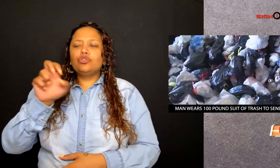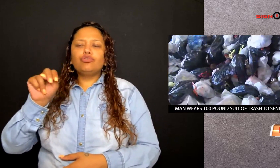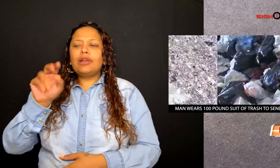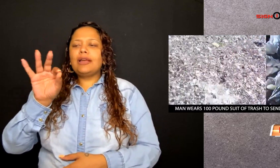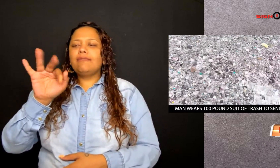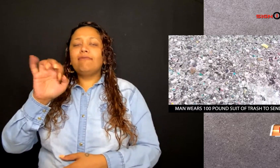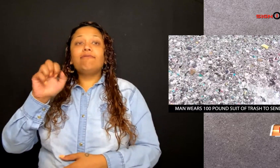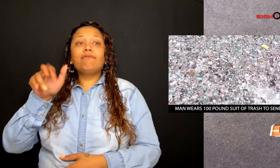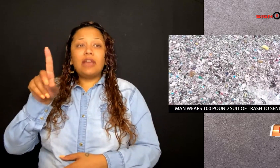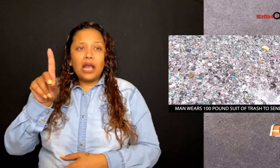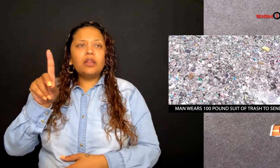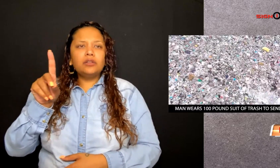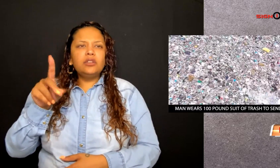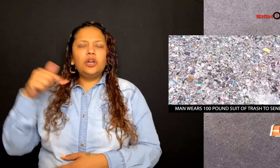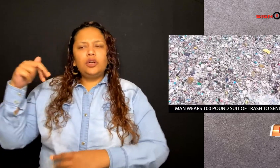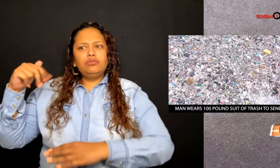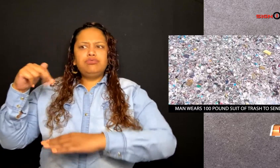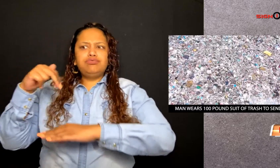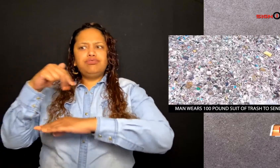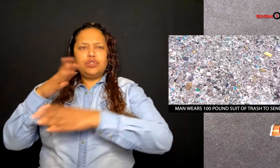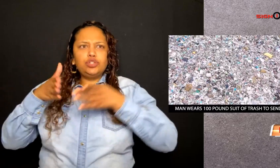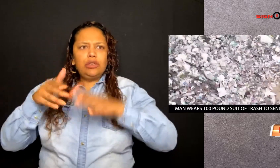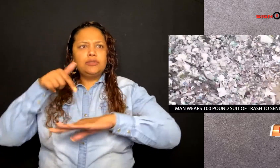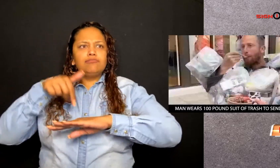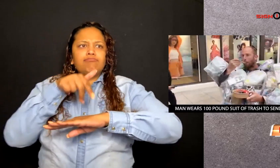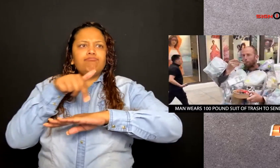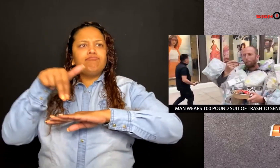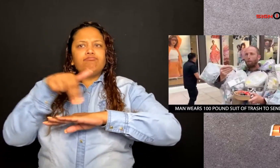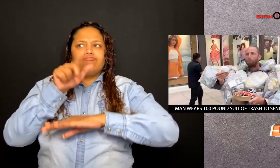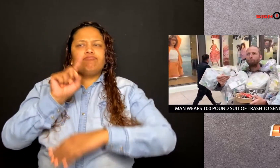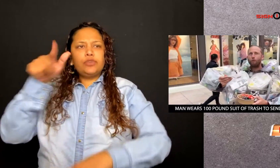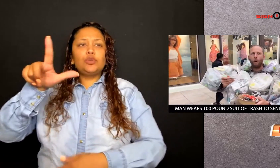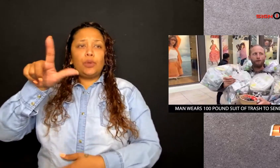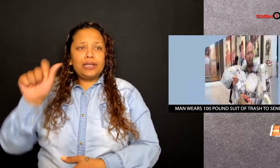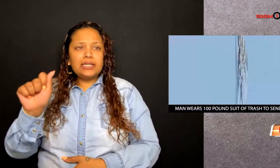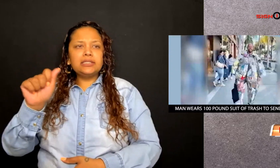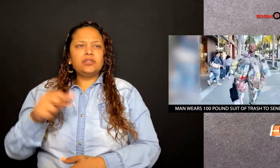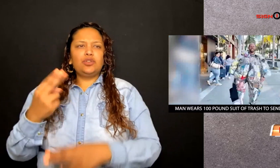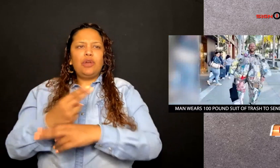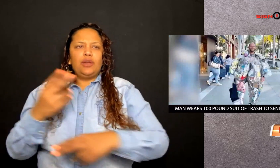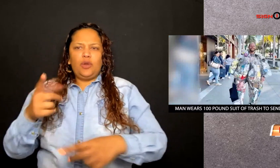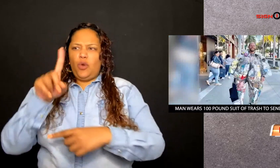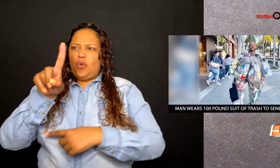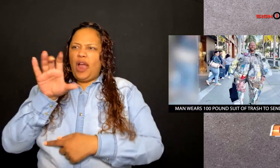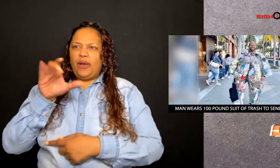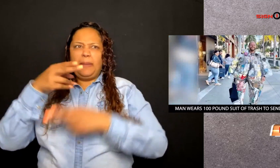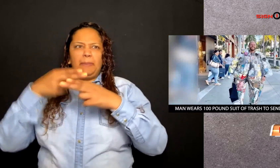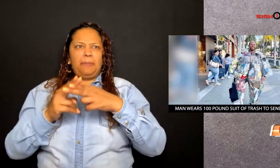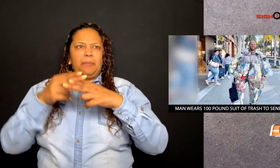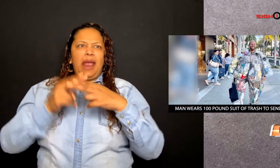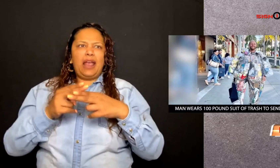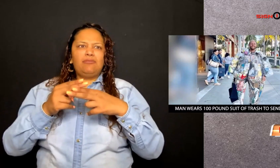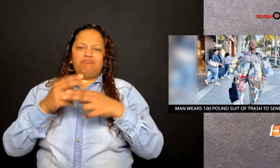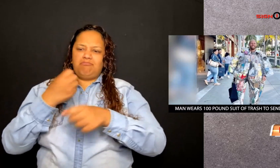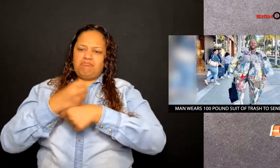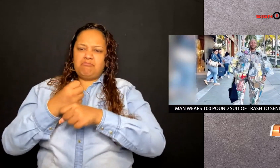environmentalist Rob Greenfield is walking all around the streets of Los Angeles wearing